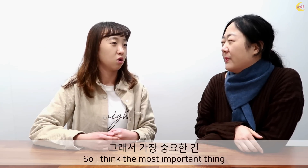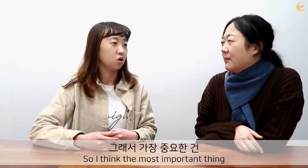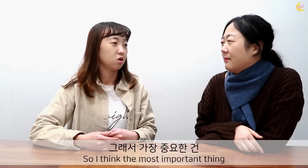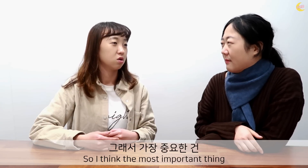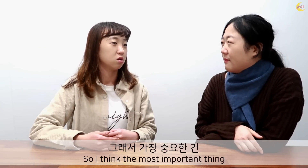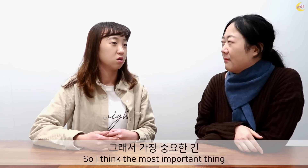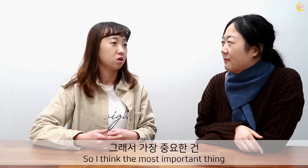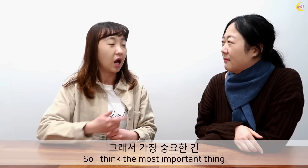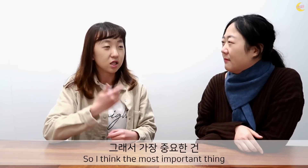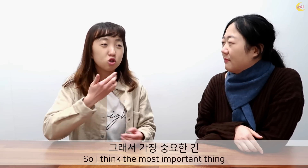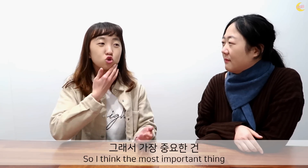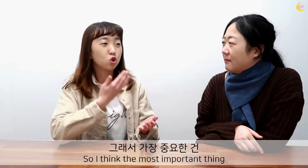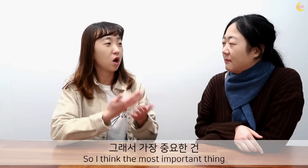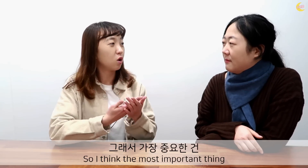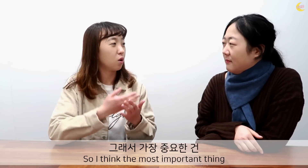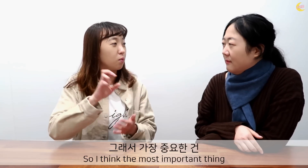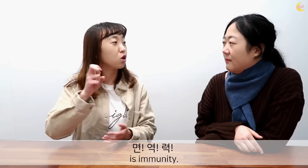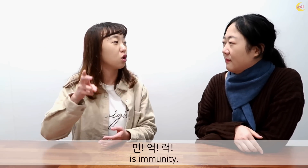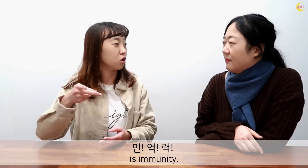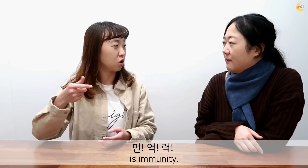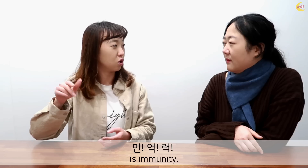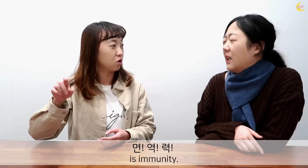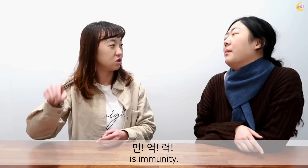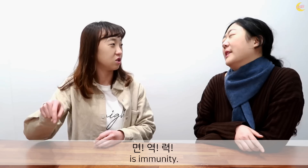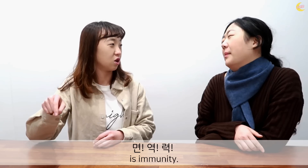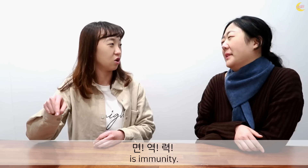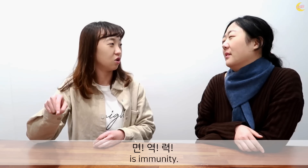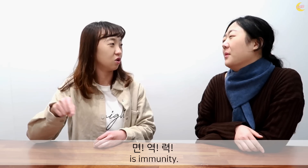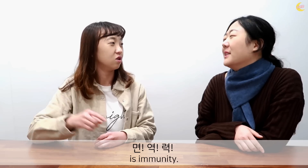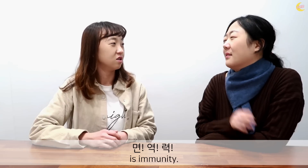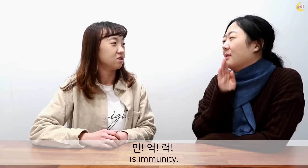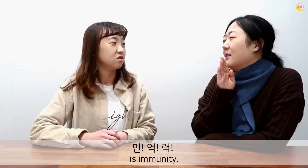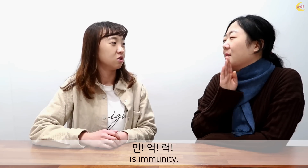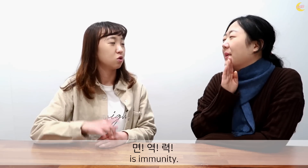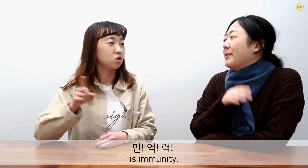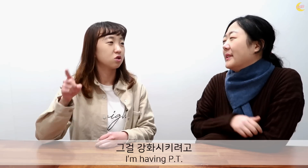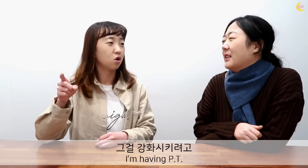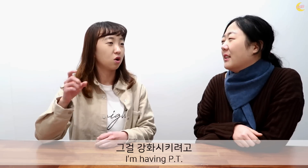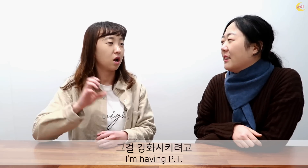So I think the most important thing is immunity.